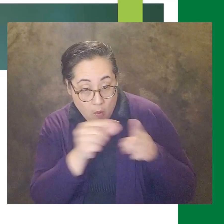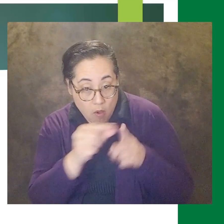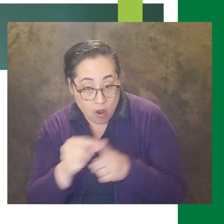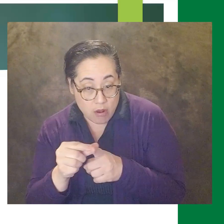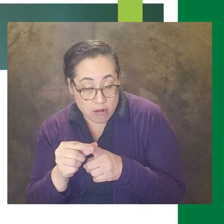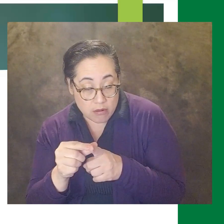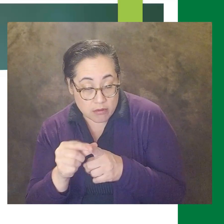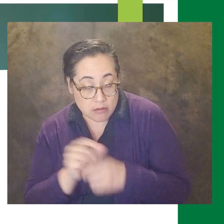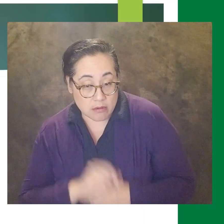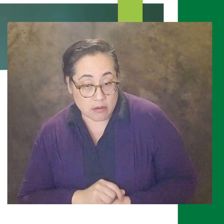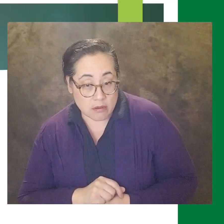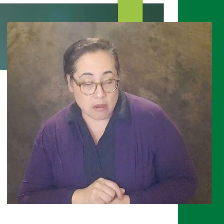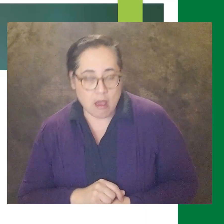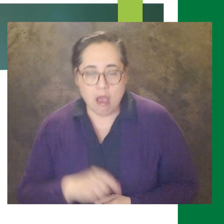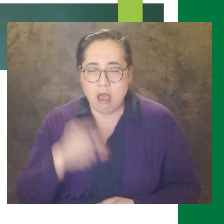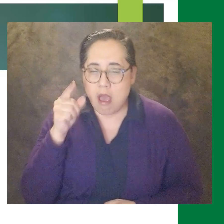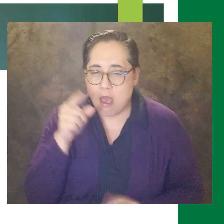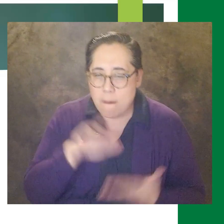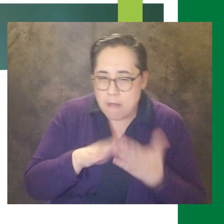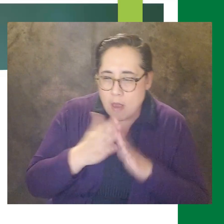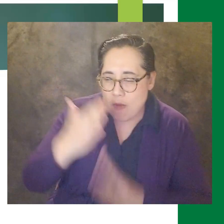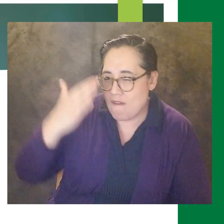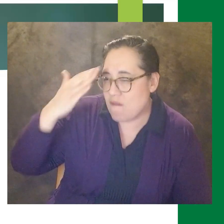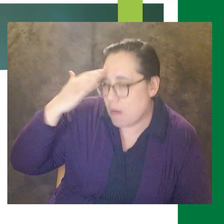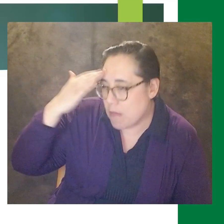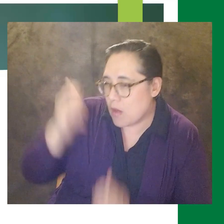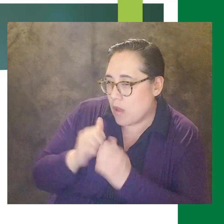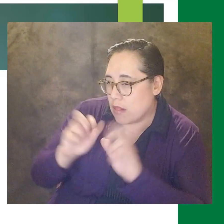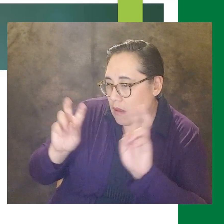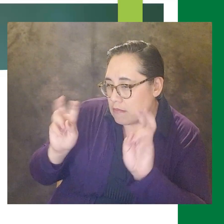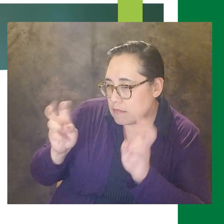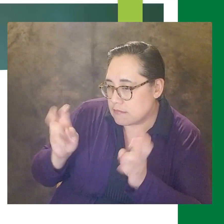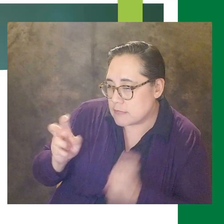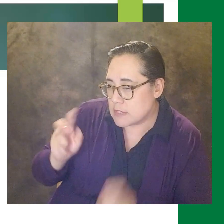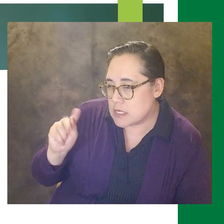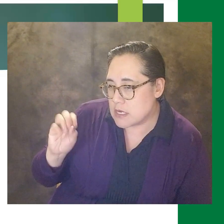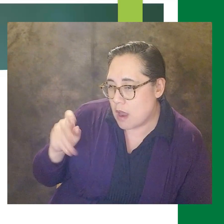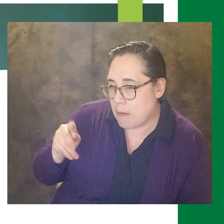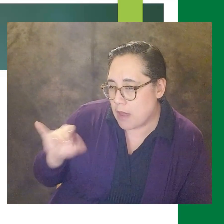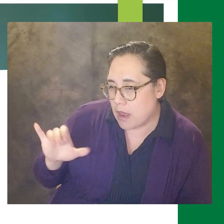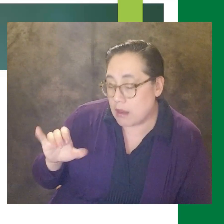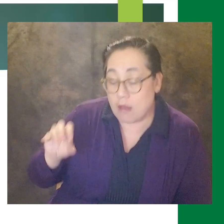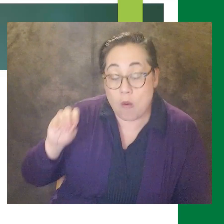Is it to be familiar with the topic, or is it to understand the idea?